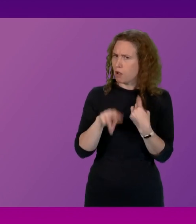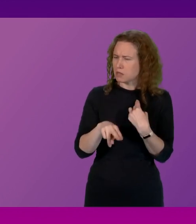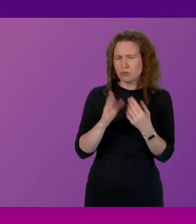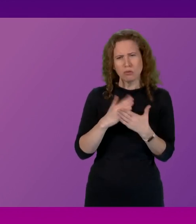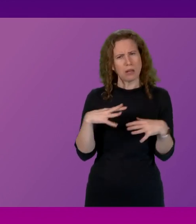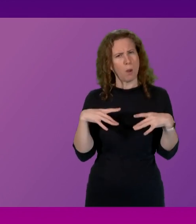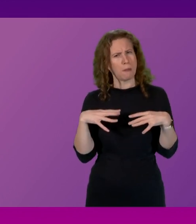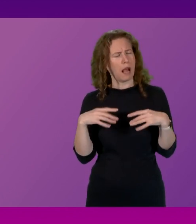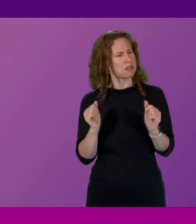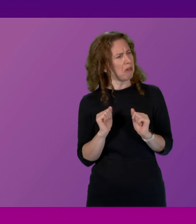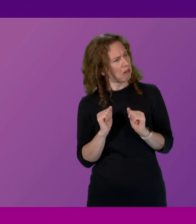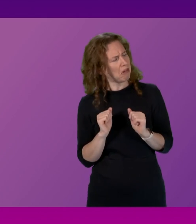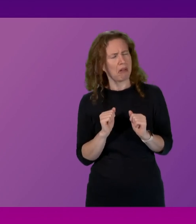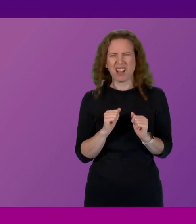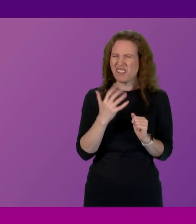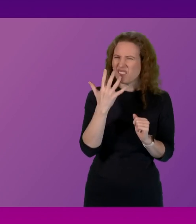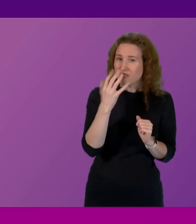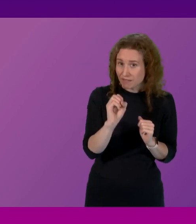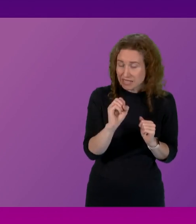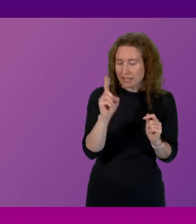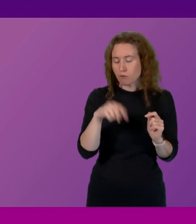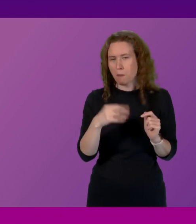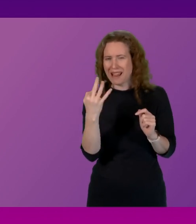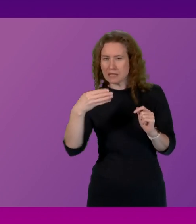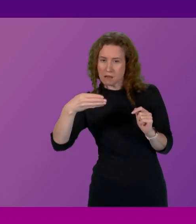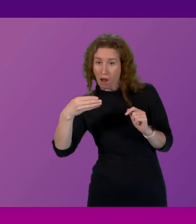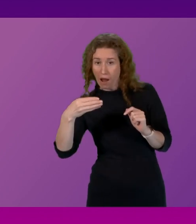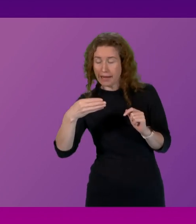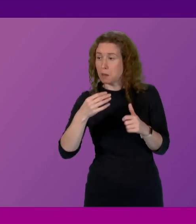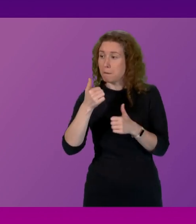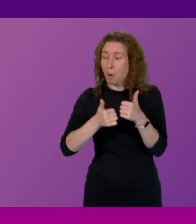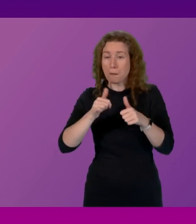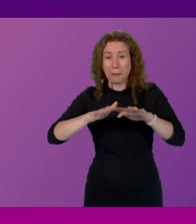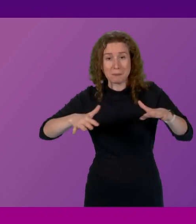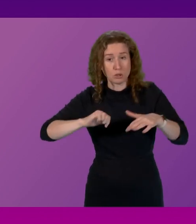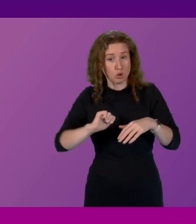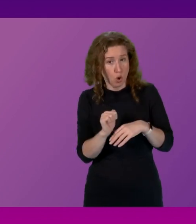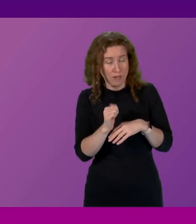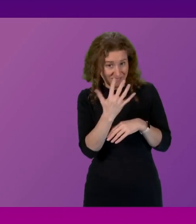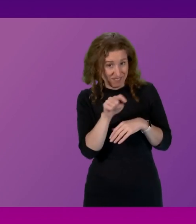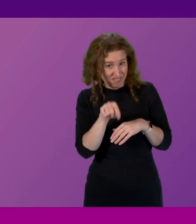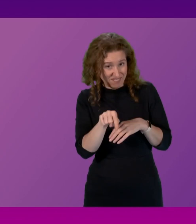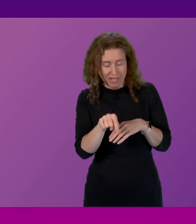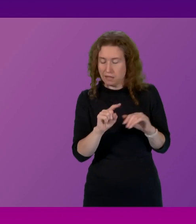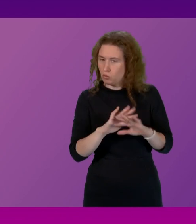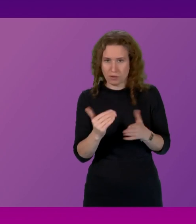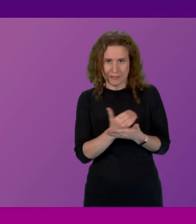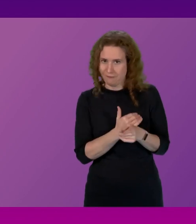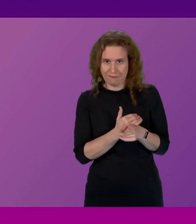when 50 out of 89 of the most popular beaches in Scotland fail to meet the standard for